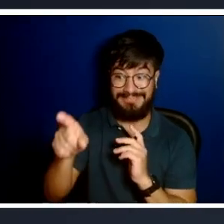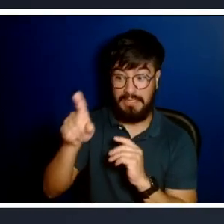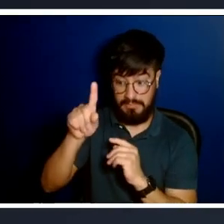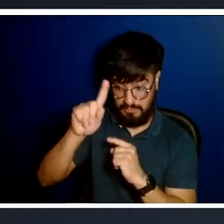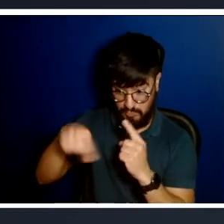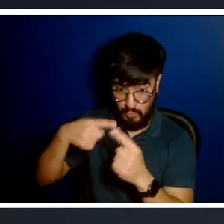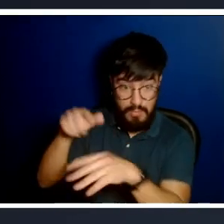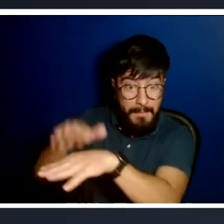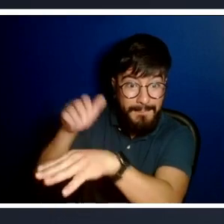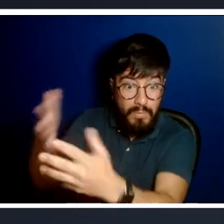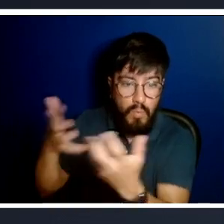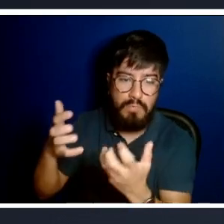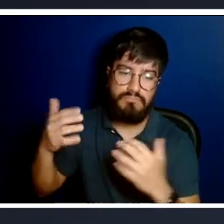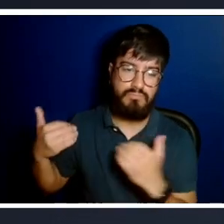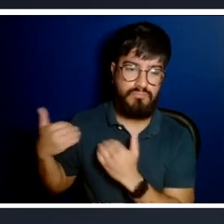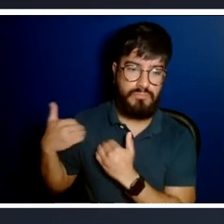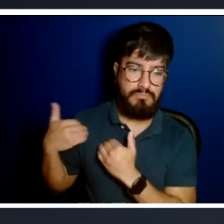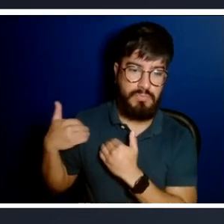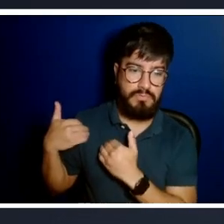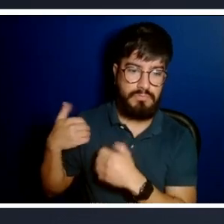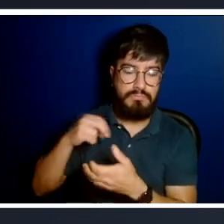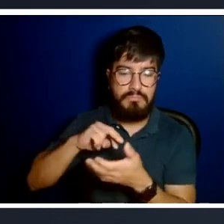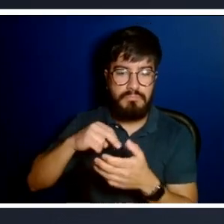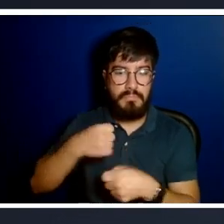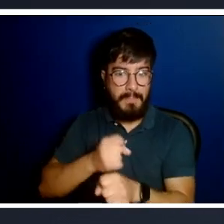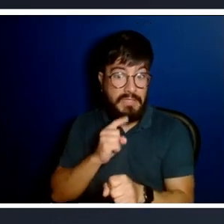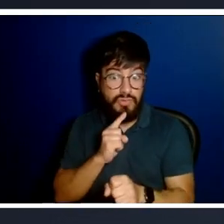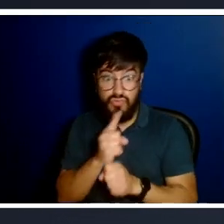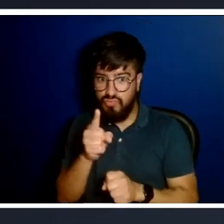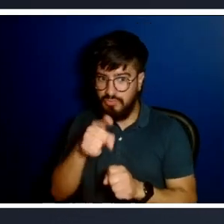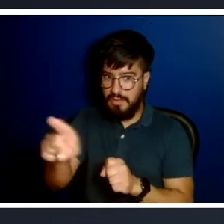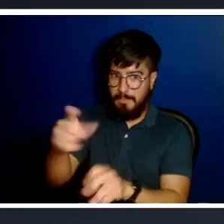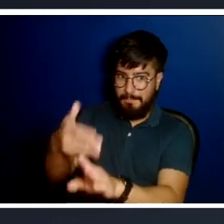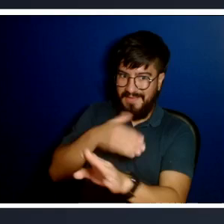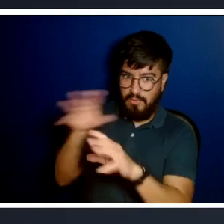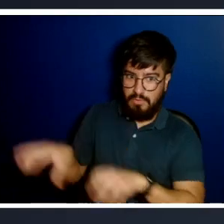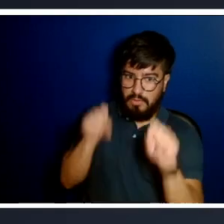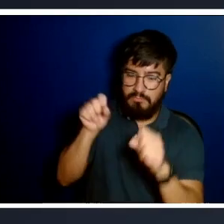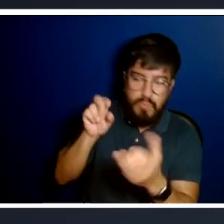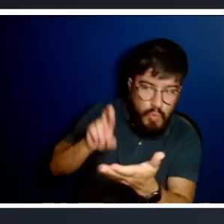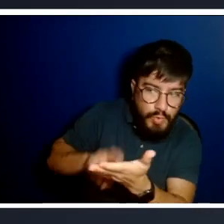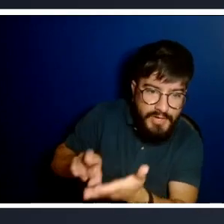making sure that you do your research. So, if you wanted to get a blue tongue skink as a pet,